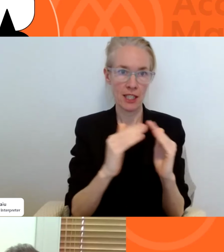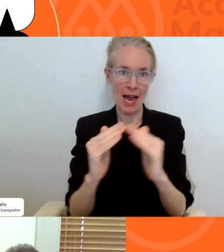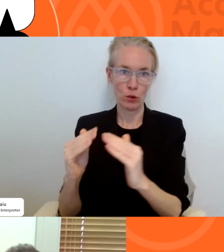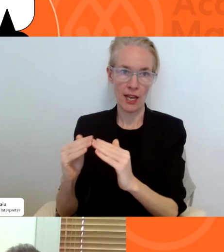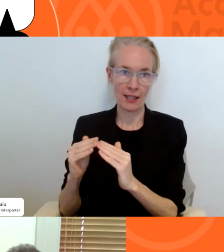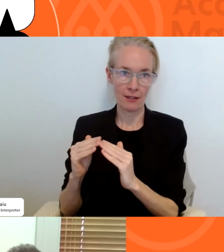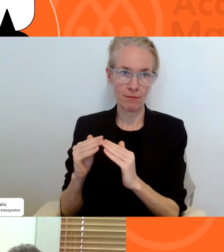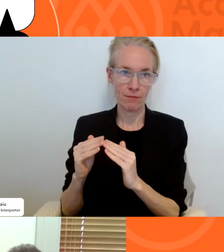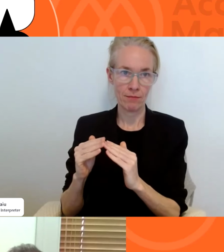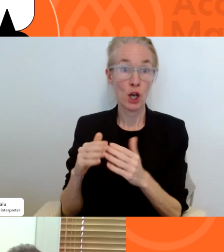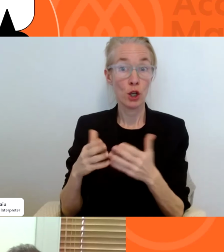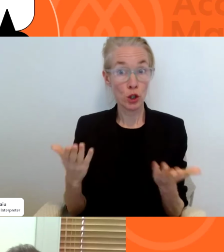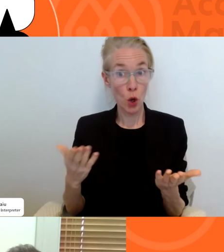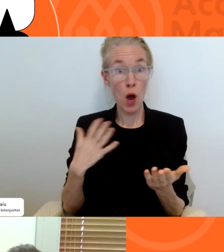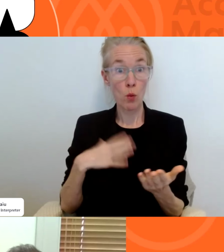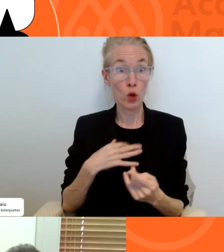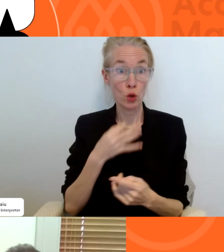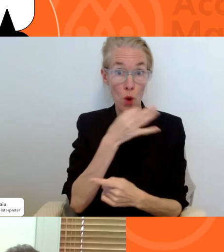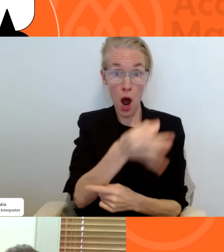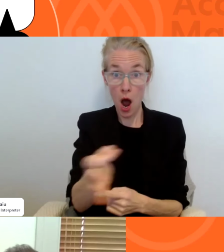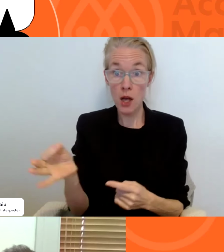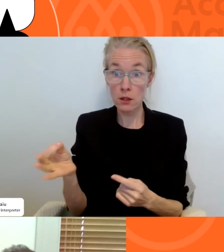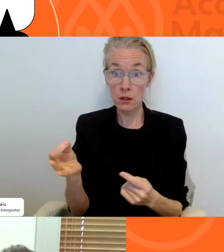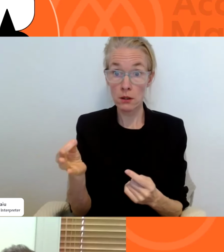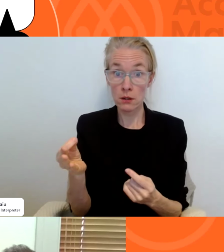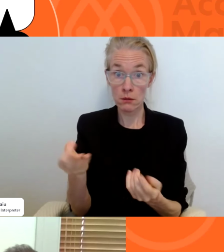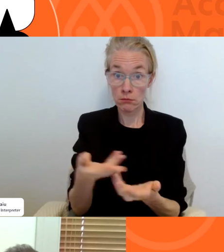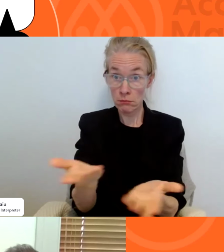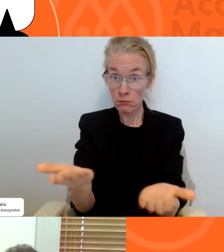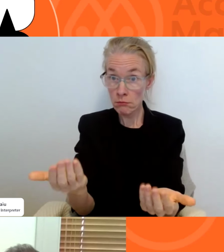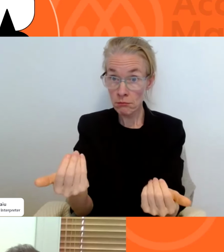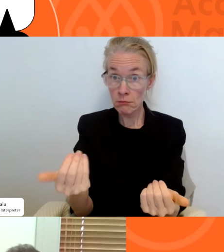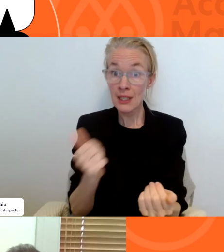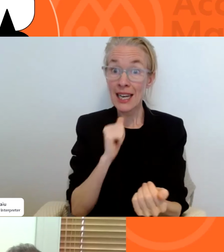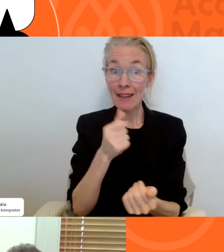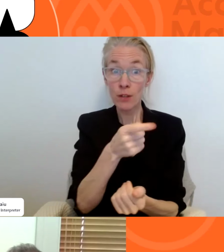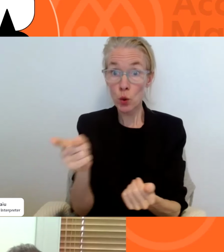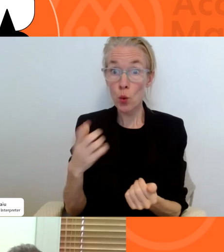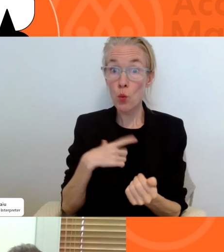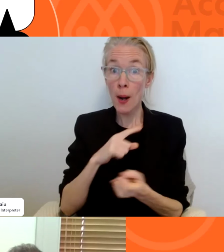invitation to all of you; if you wish to meet with us to discuss